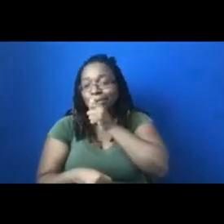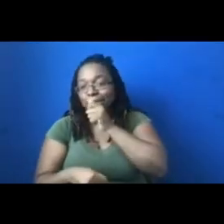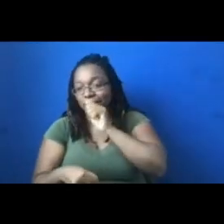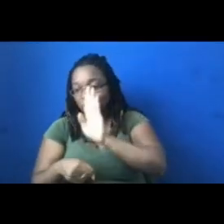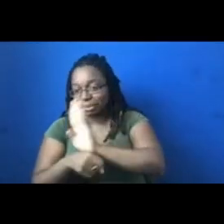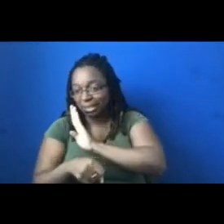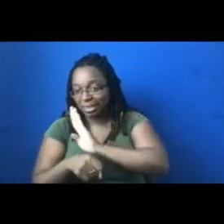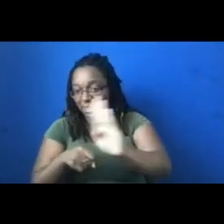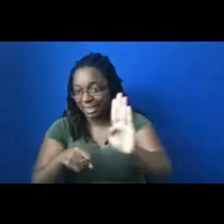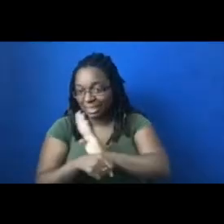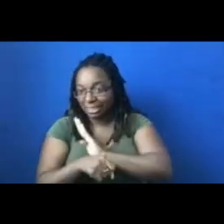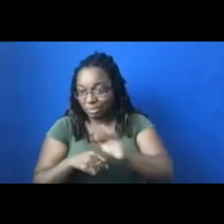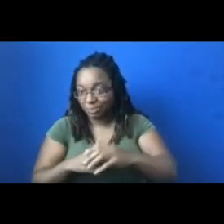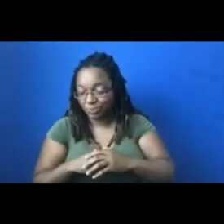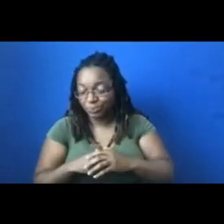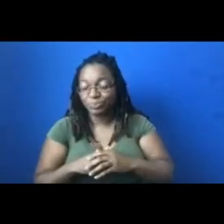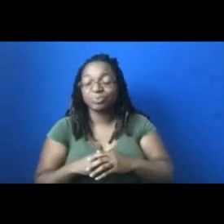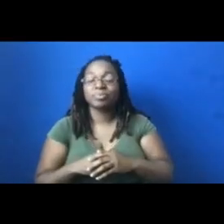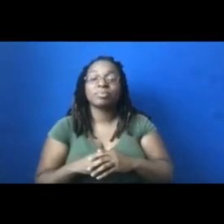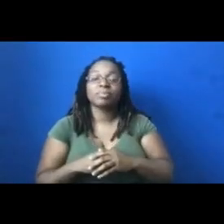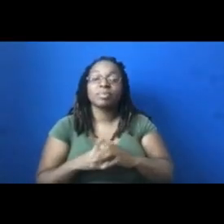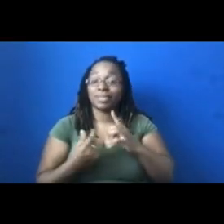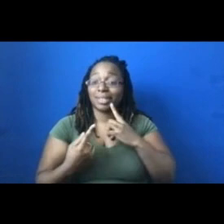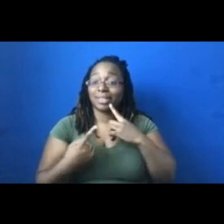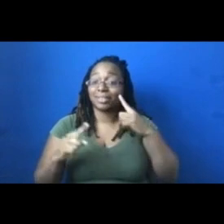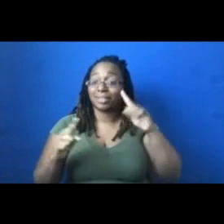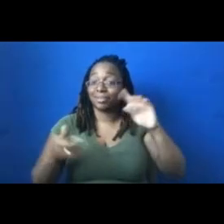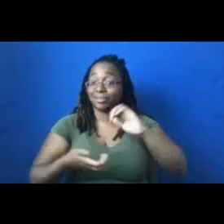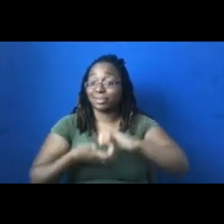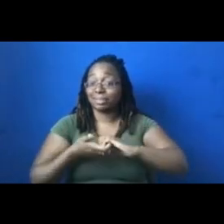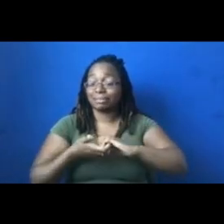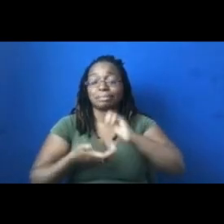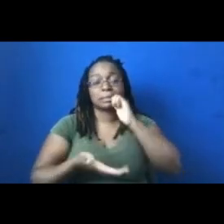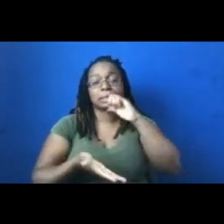successful partnership doesn't have to constitute all of those.